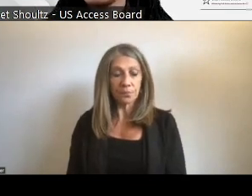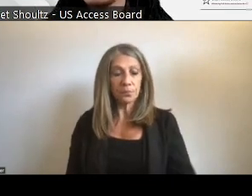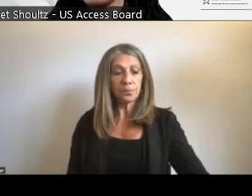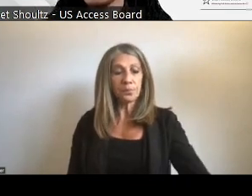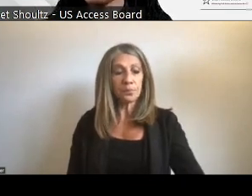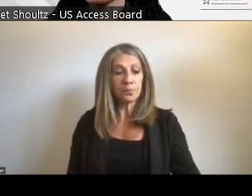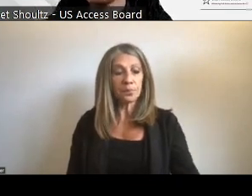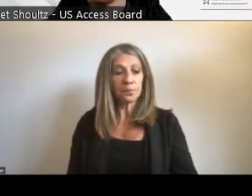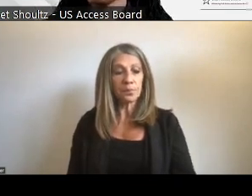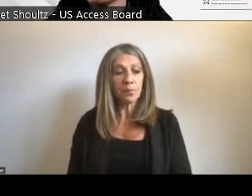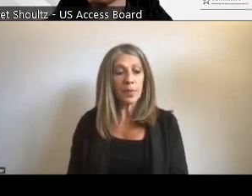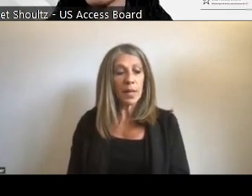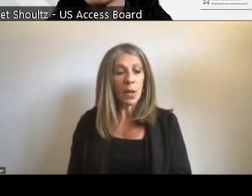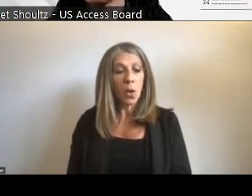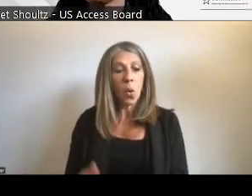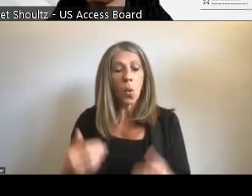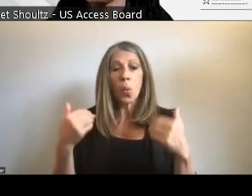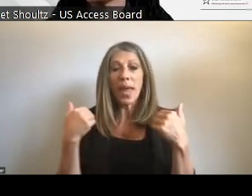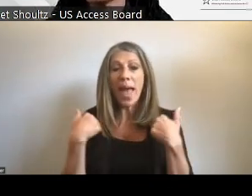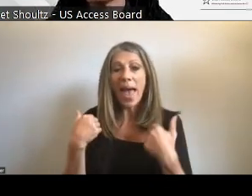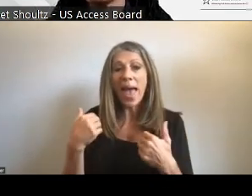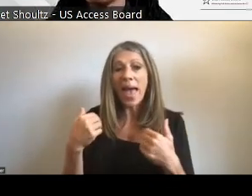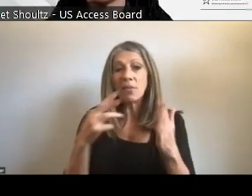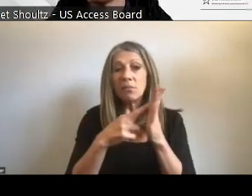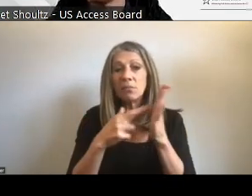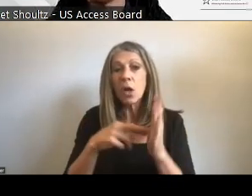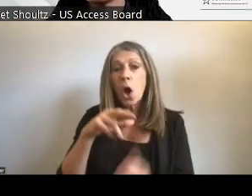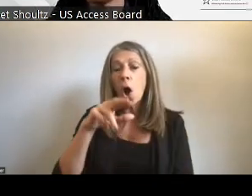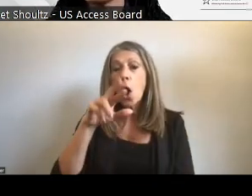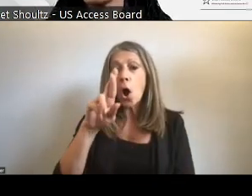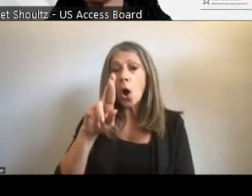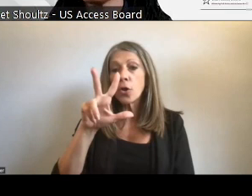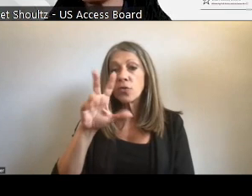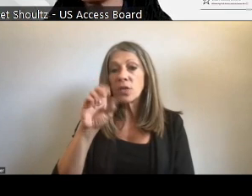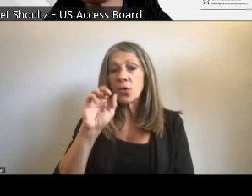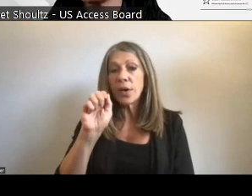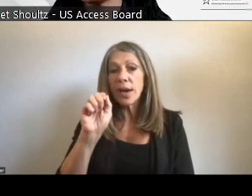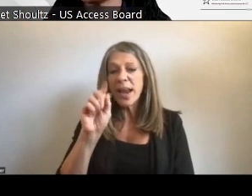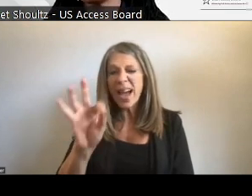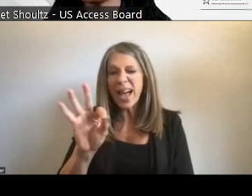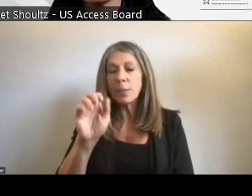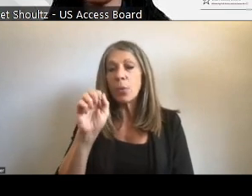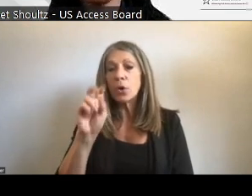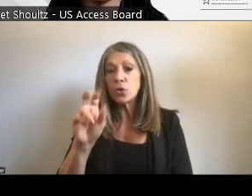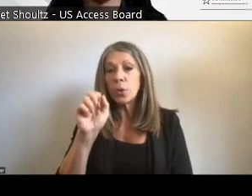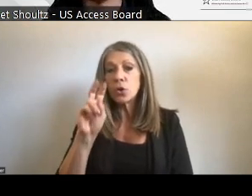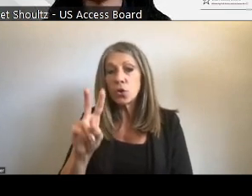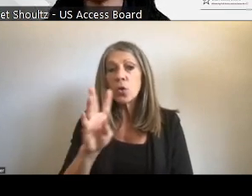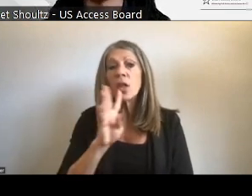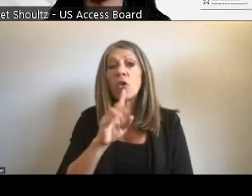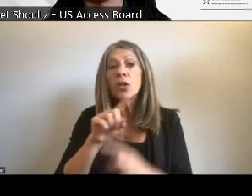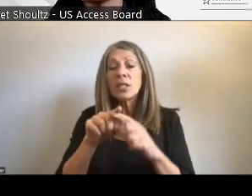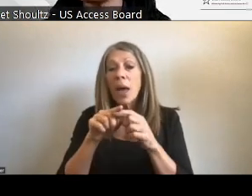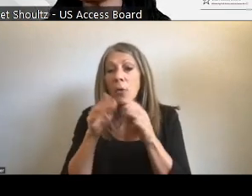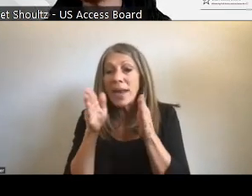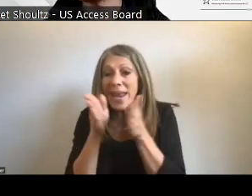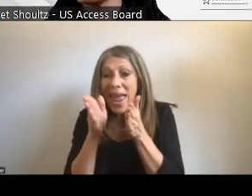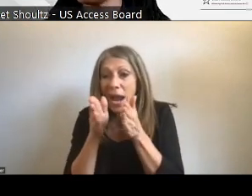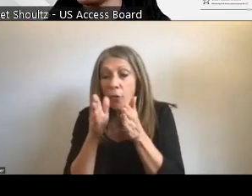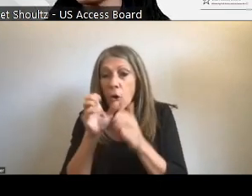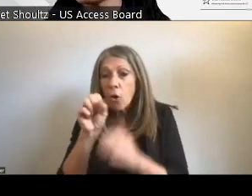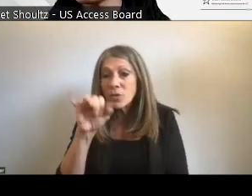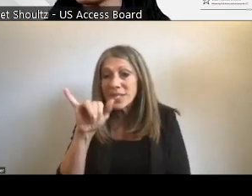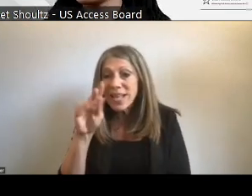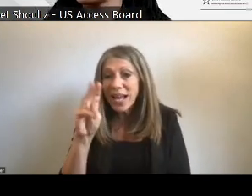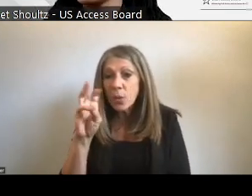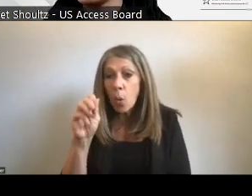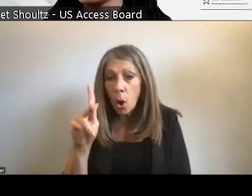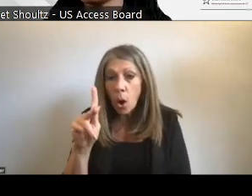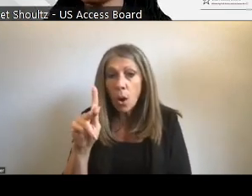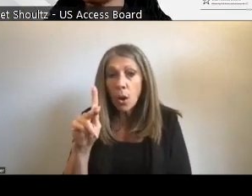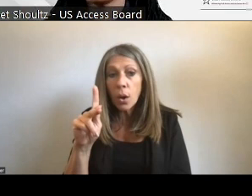In the NPRM we had provision R309.2.2 that addressed specifically narrow sidewalks, and